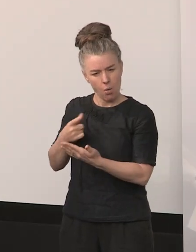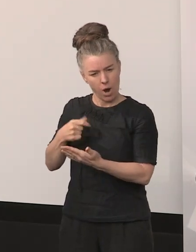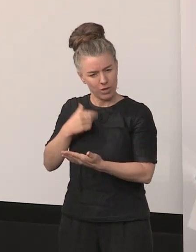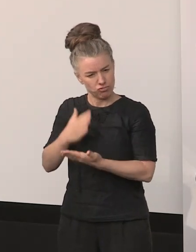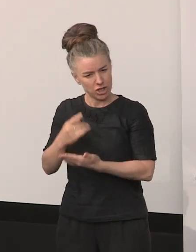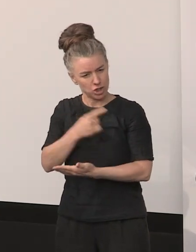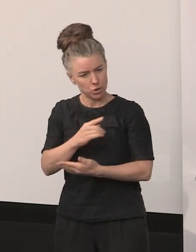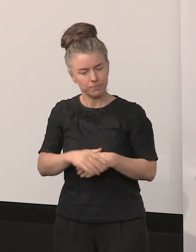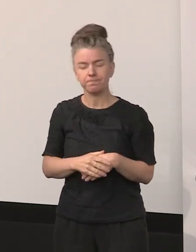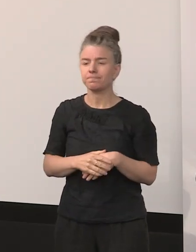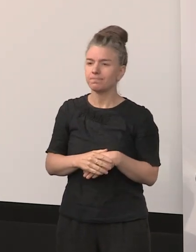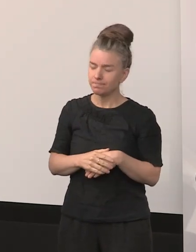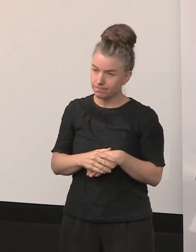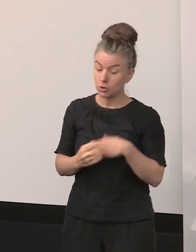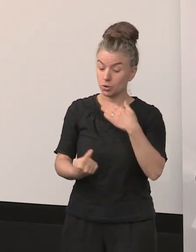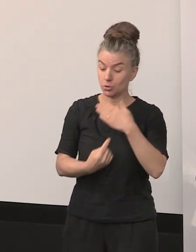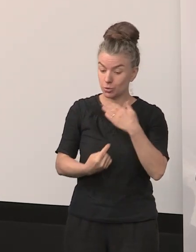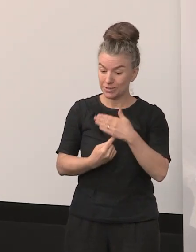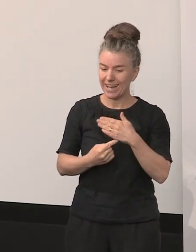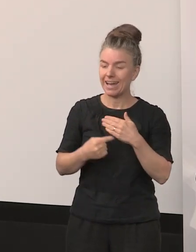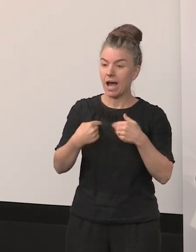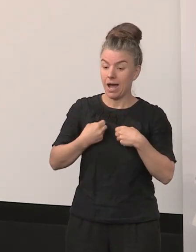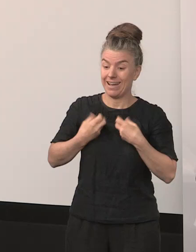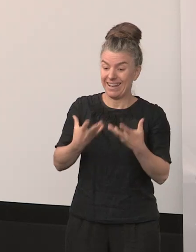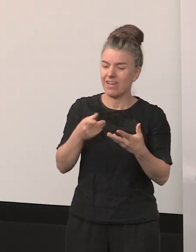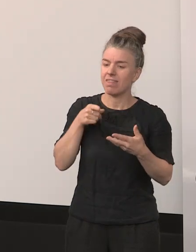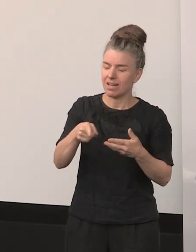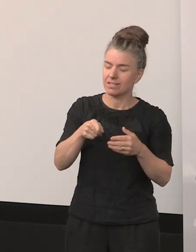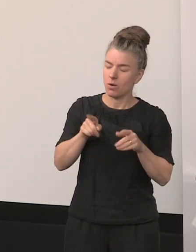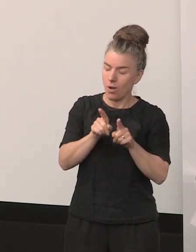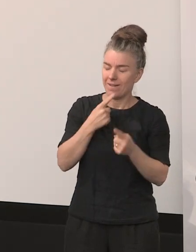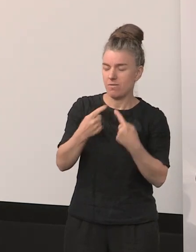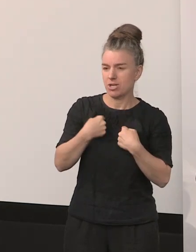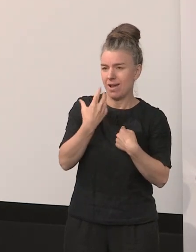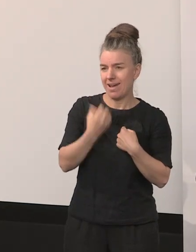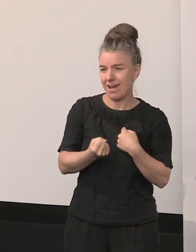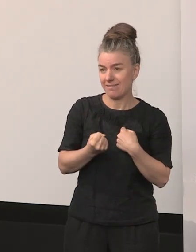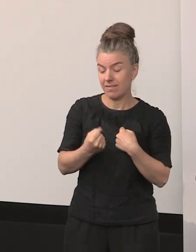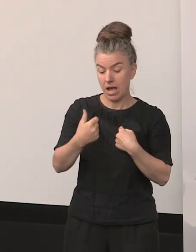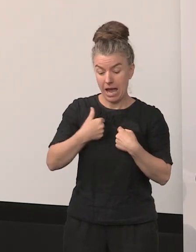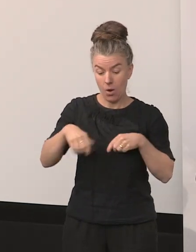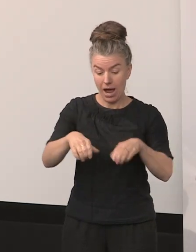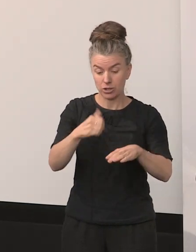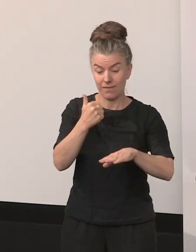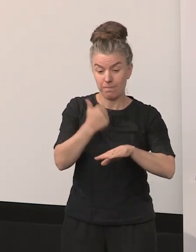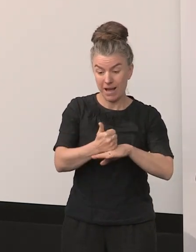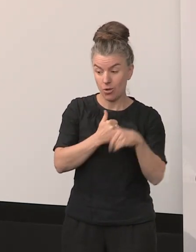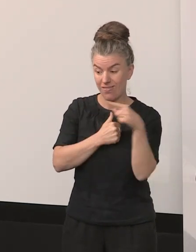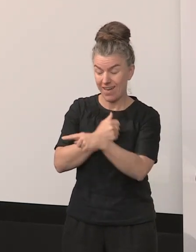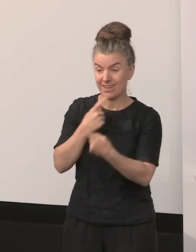fact what these women were telling you was wrong. So, why should we trust anything that you say? Because on Tuesday that was the full